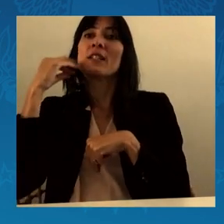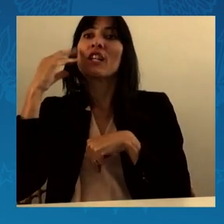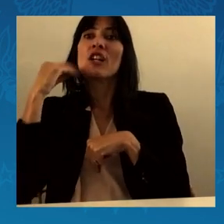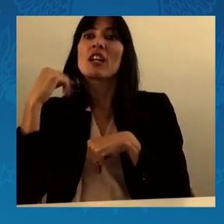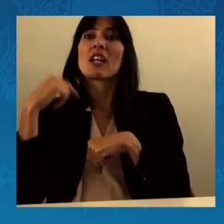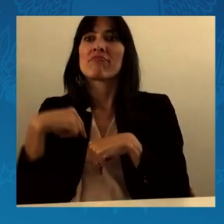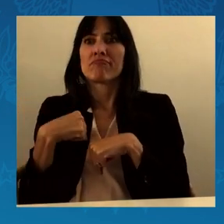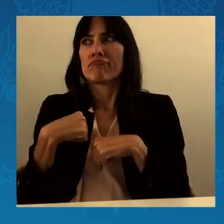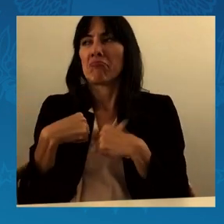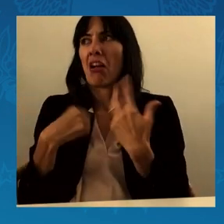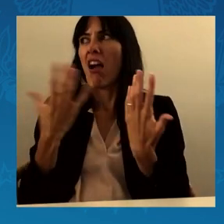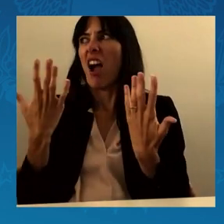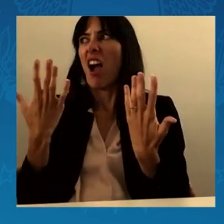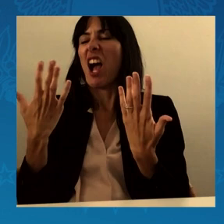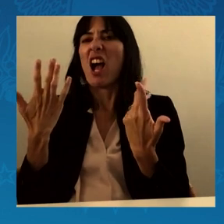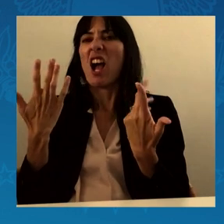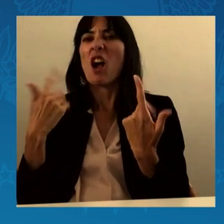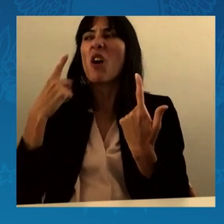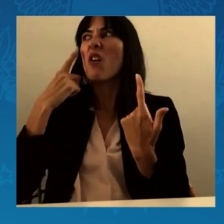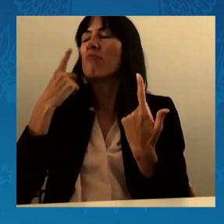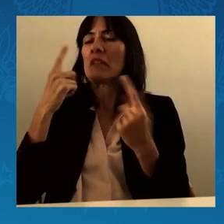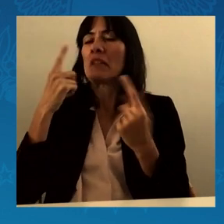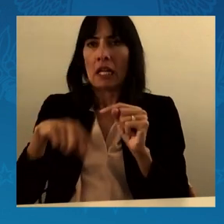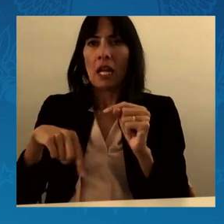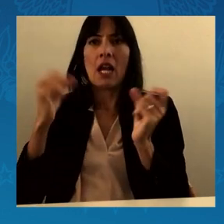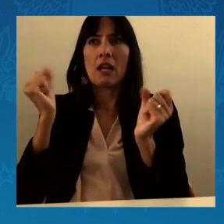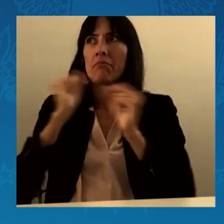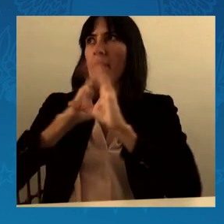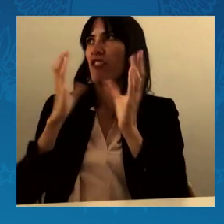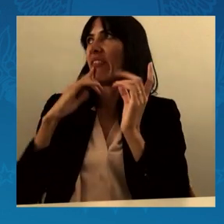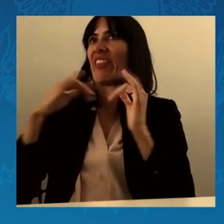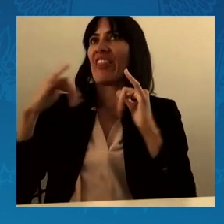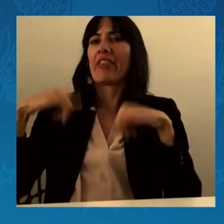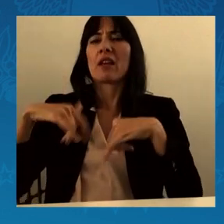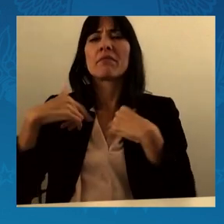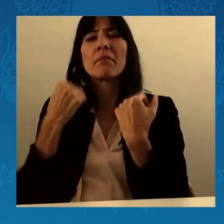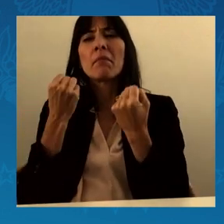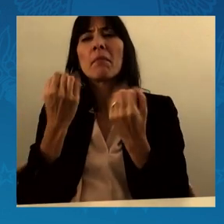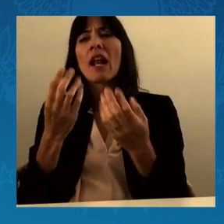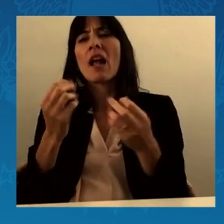I've been given so many opportunities, connections that we'll just build outside of Hampton